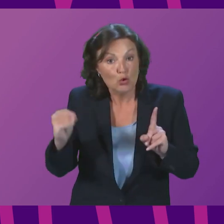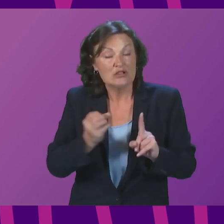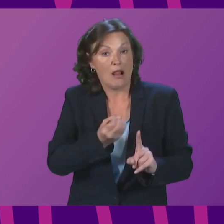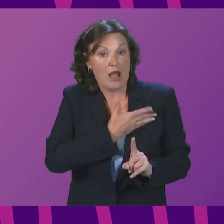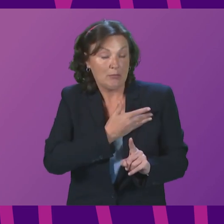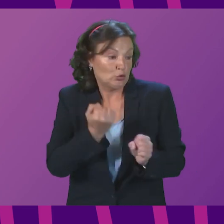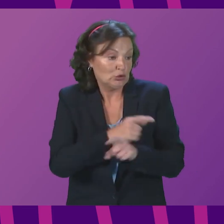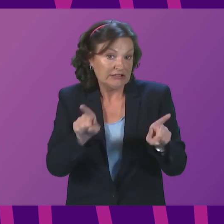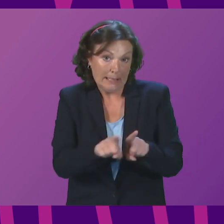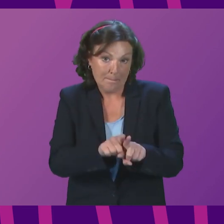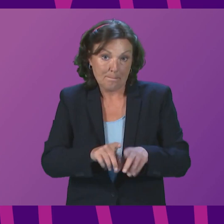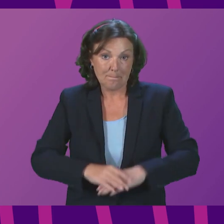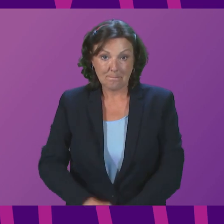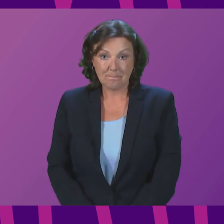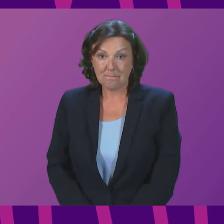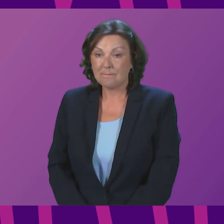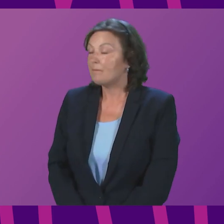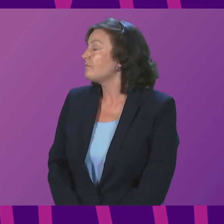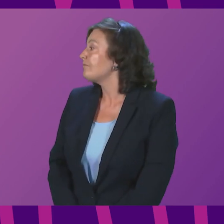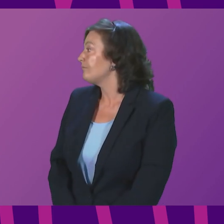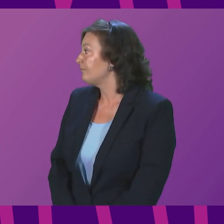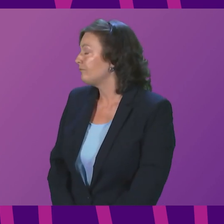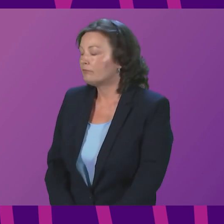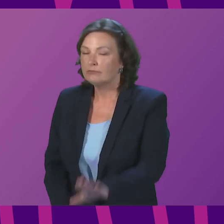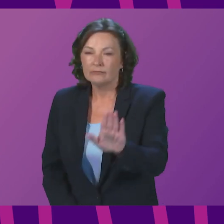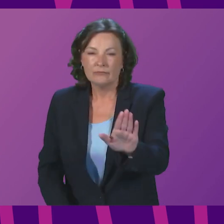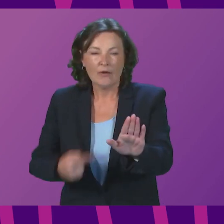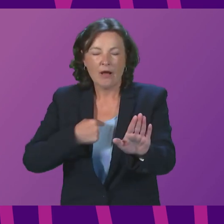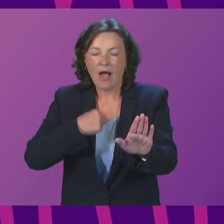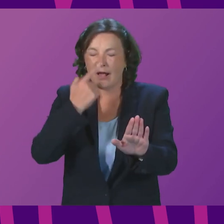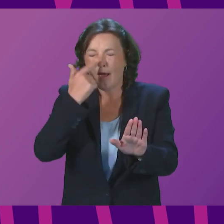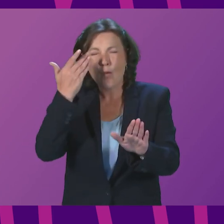I can only imagine Nicola Sturgeon’s response if the Tories were making the same defence